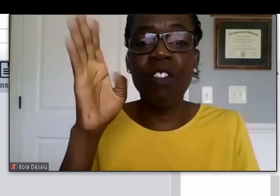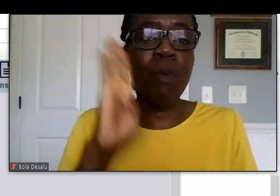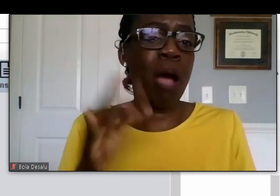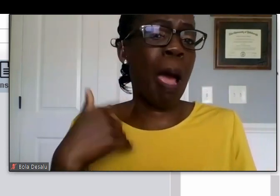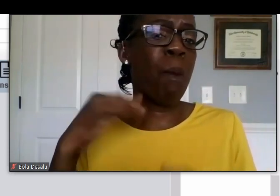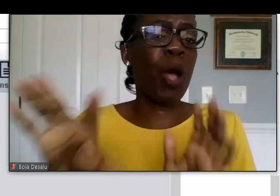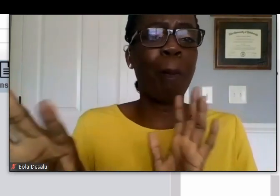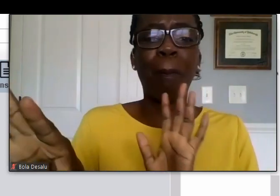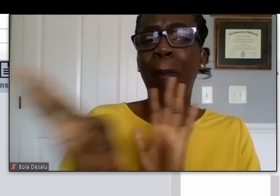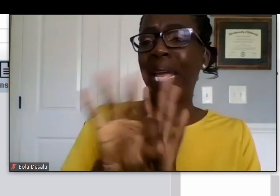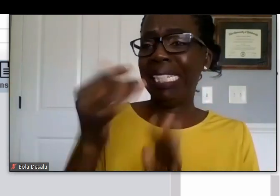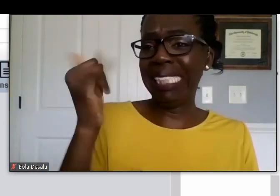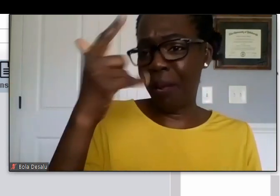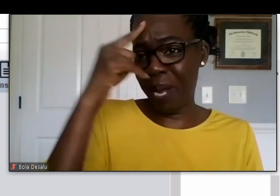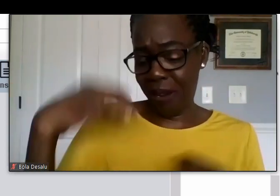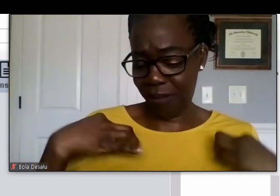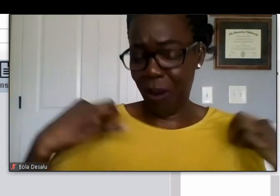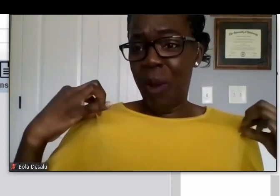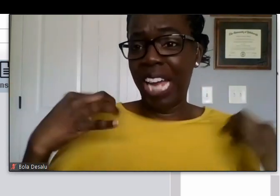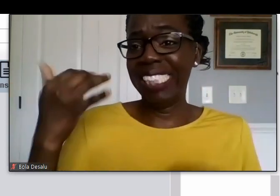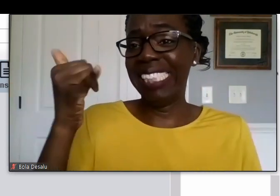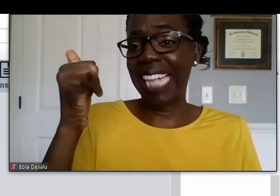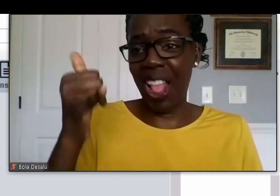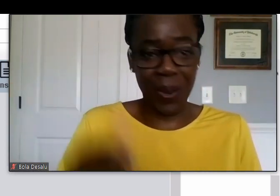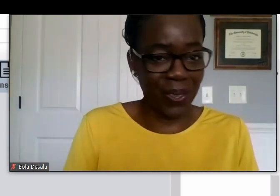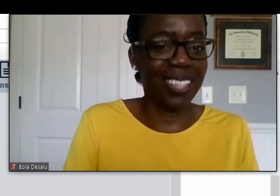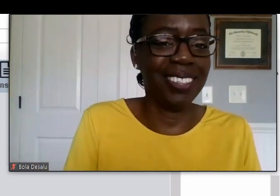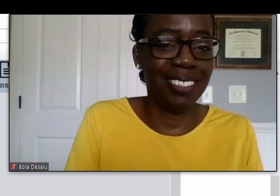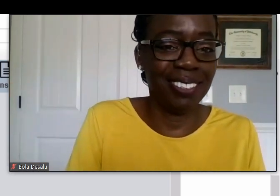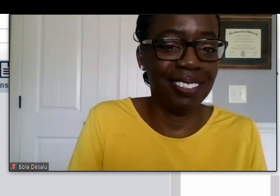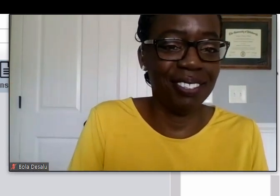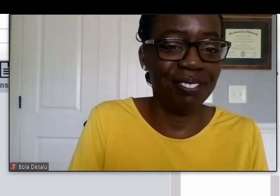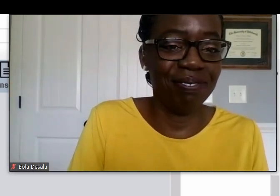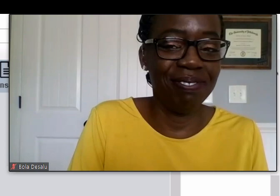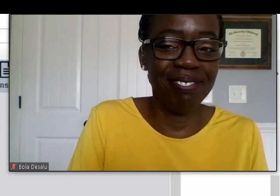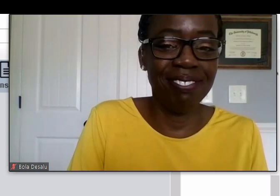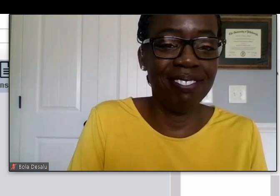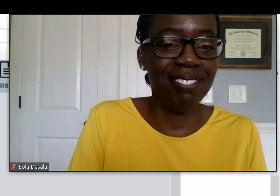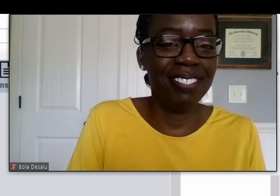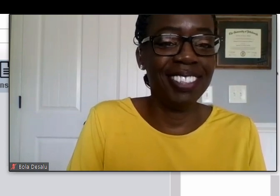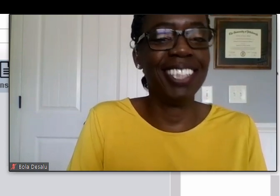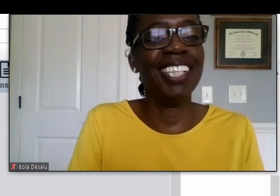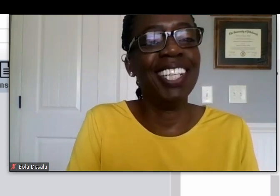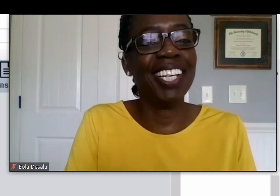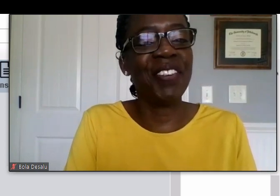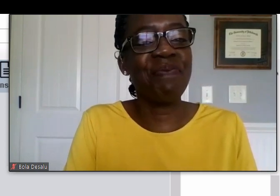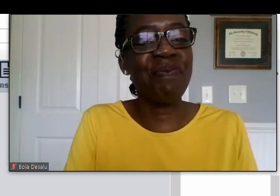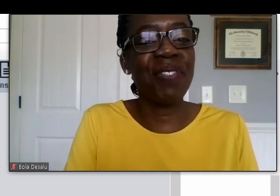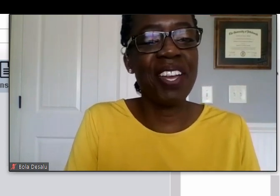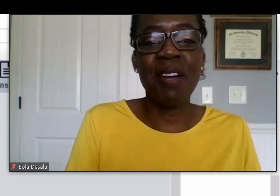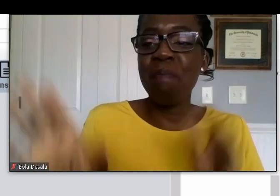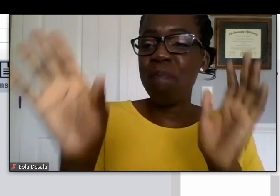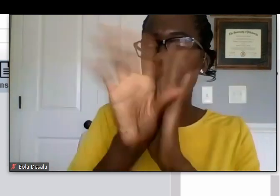gray, silver, brown... well I'm just gonna pick yellow 'cause i'm wearing yellow today.